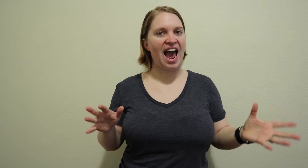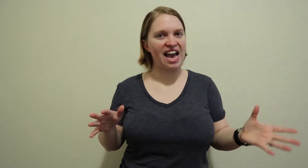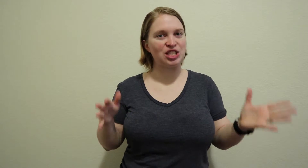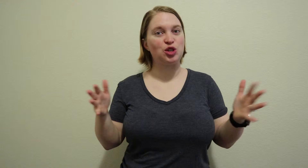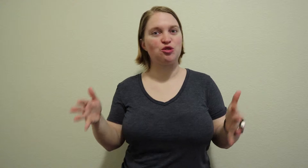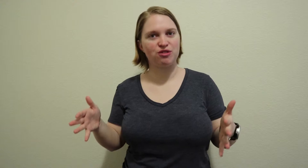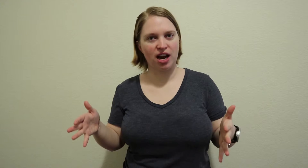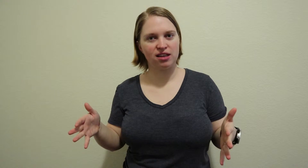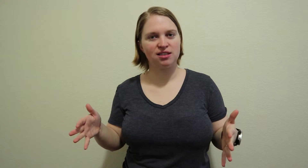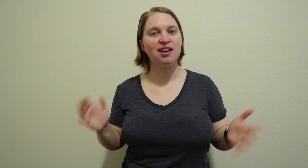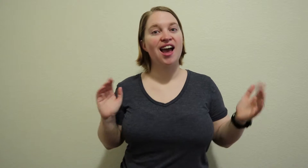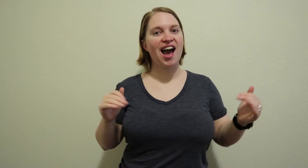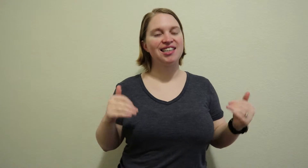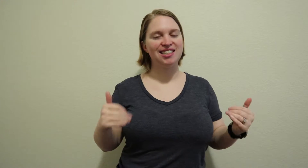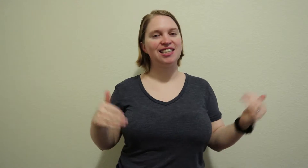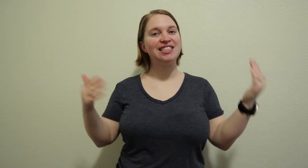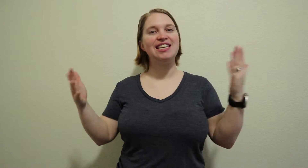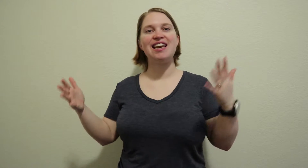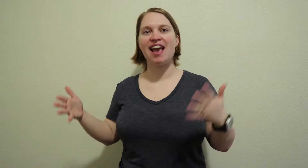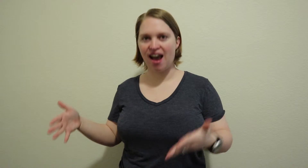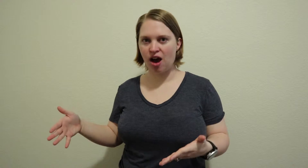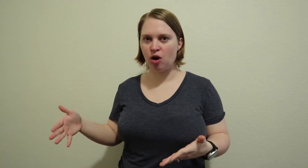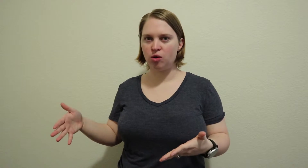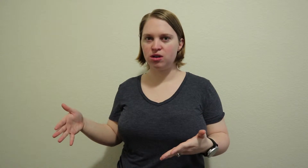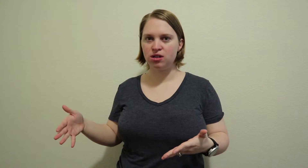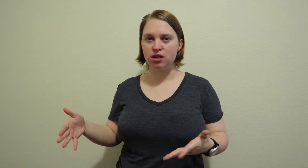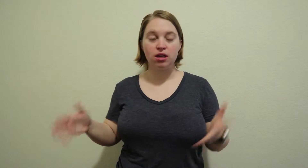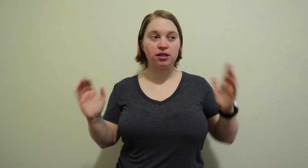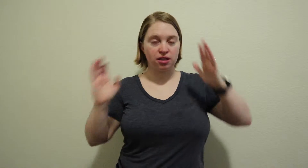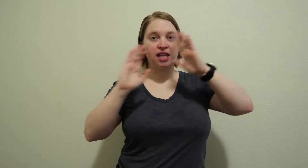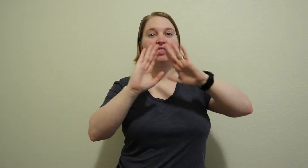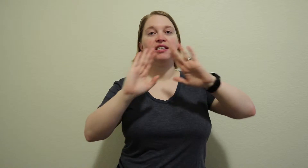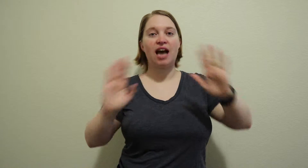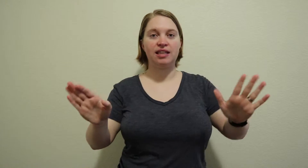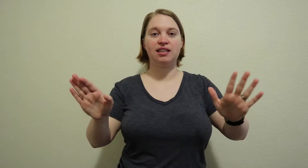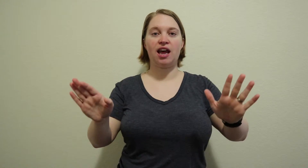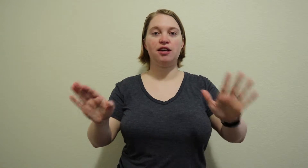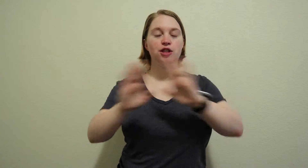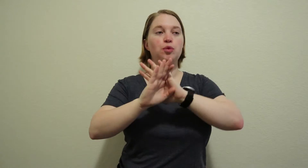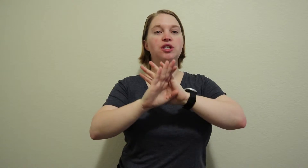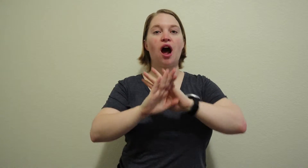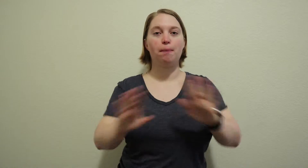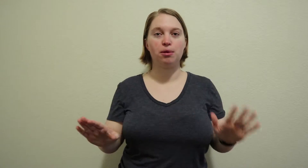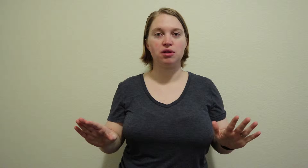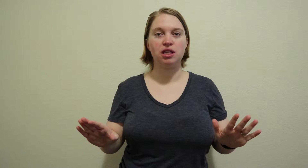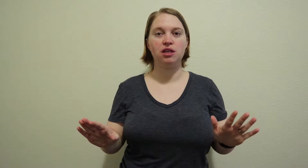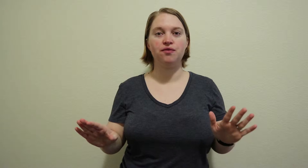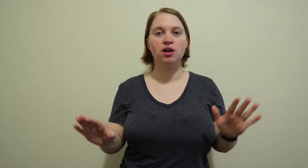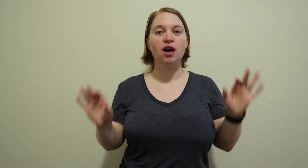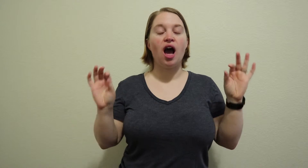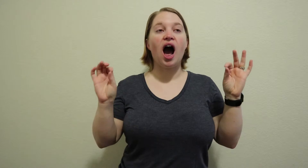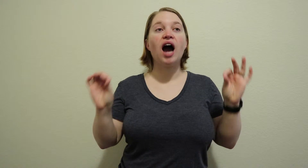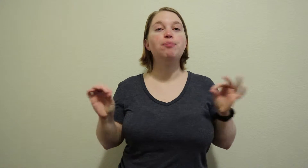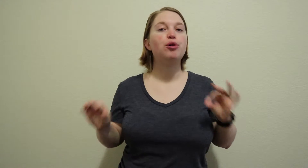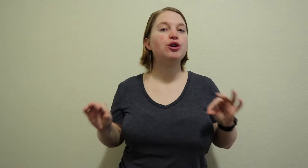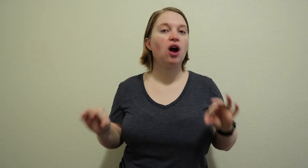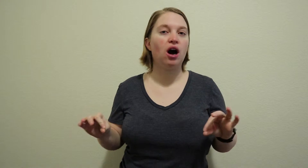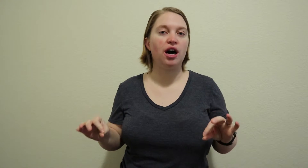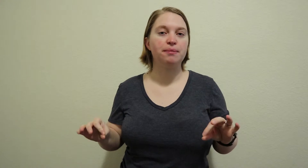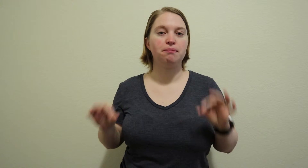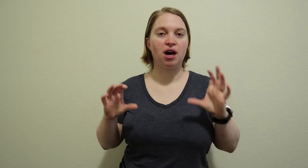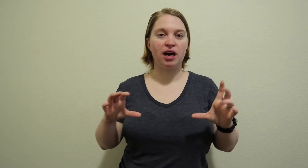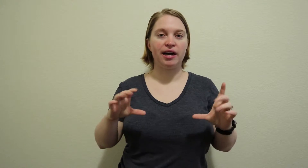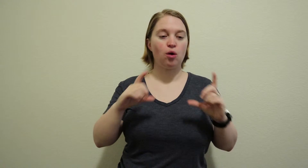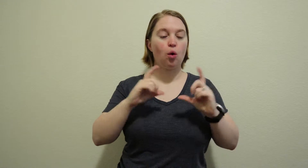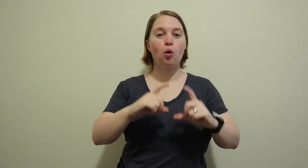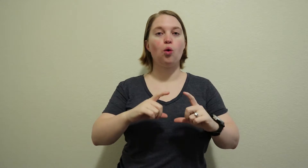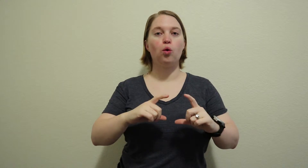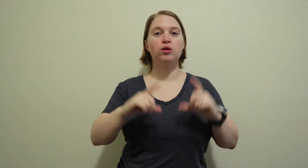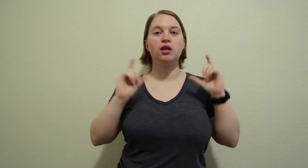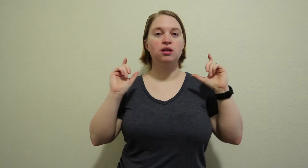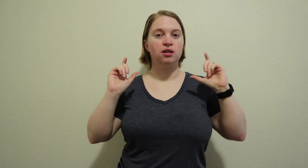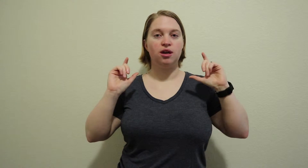great as it is now like it's night and day , you would not believe I put on my old